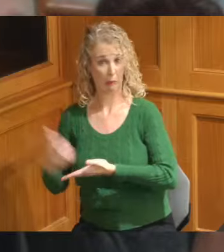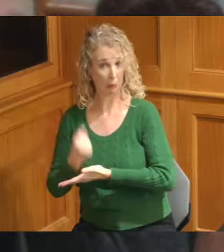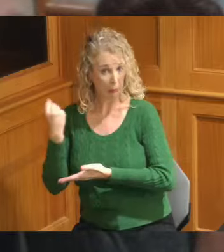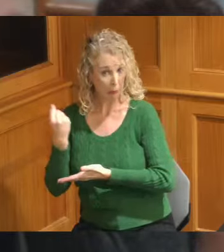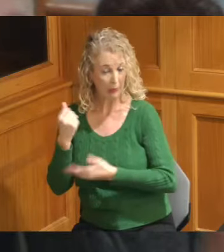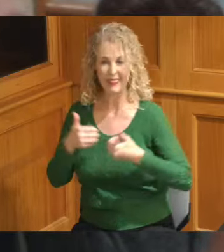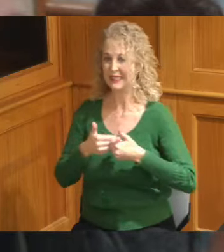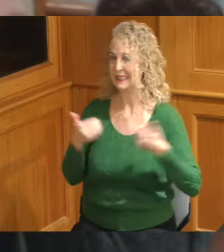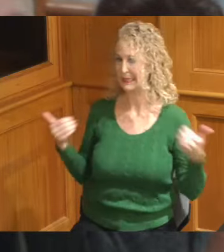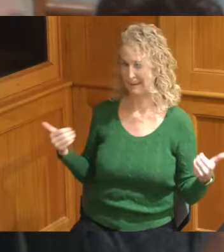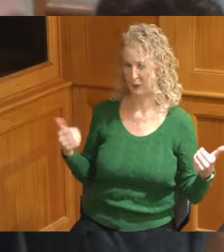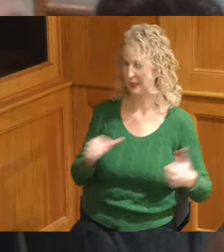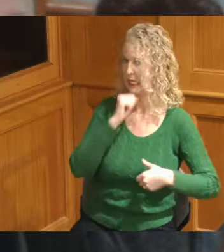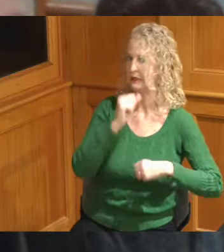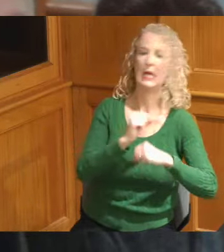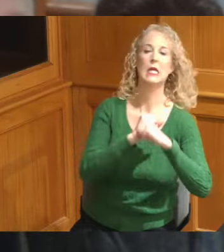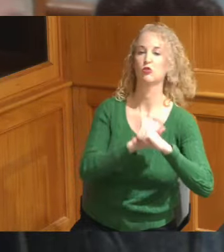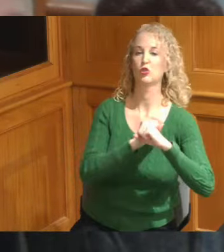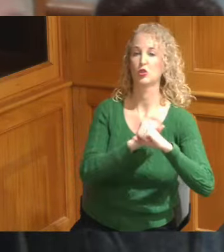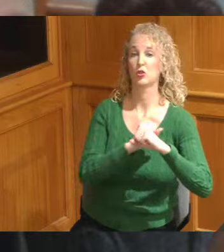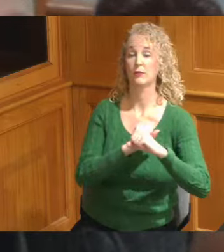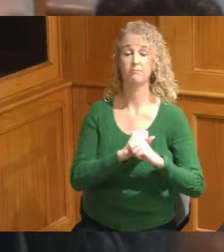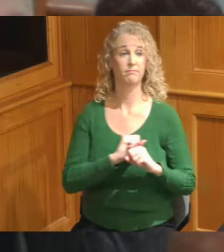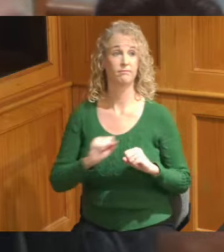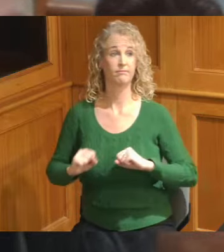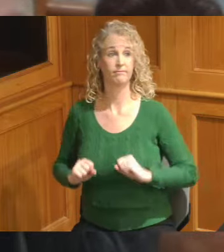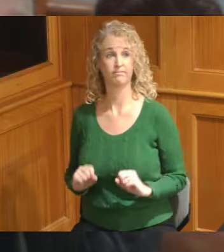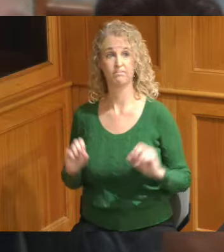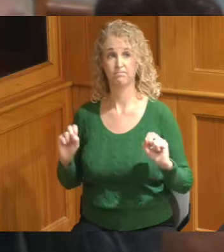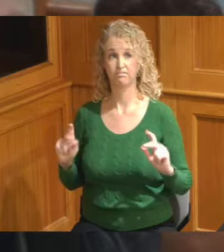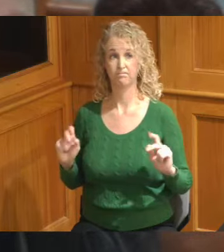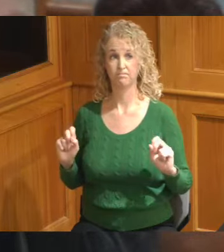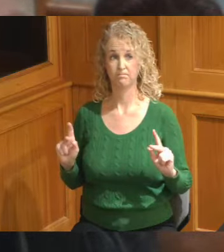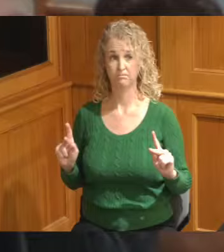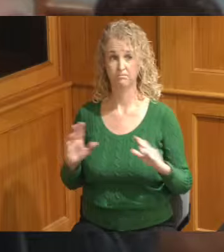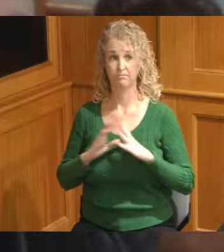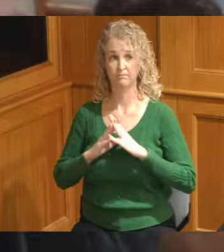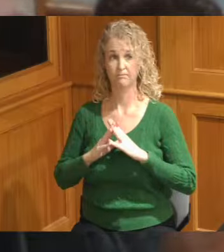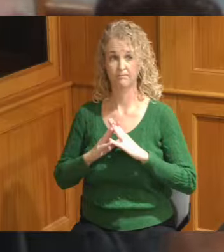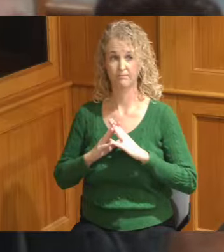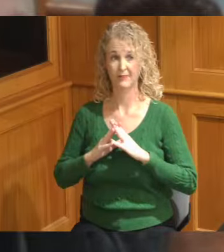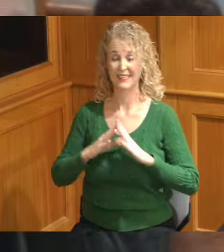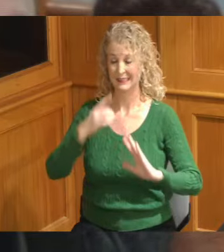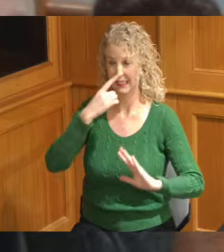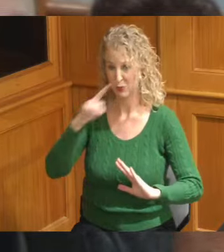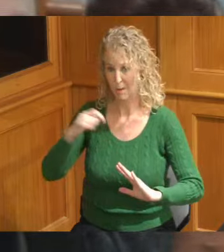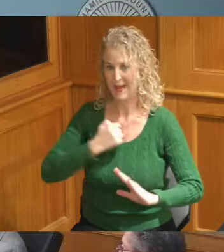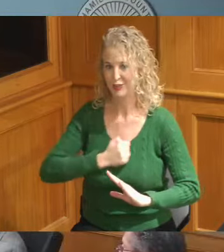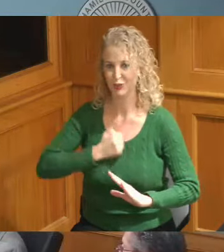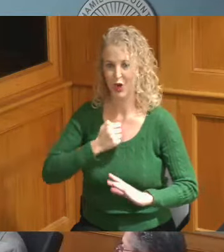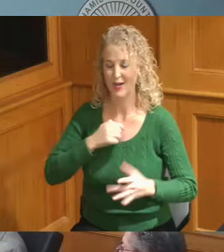from a security program. Really? Okay. Okay. And Commissioner I apologize I lost the ability to